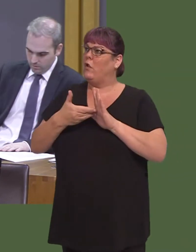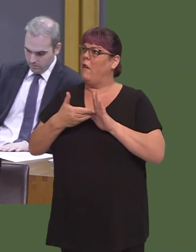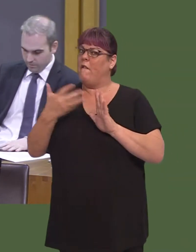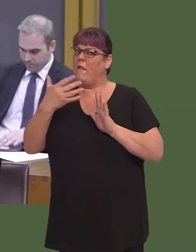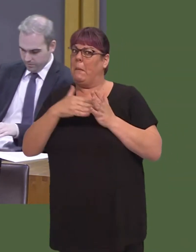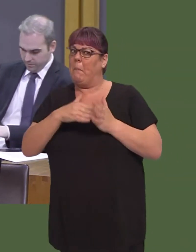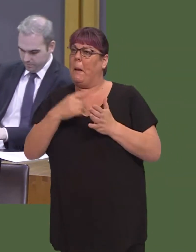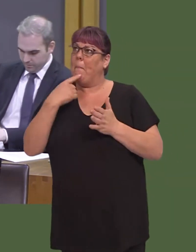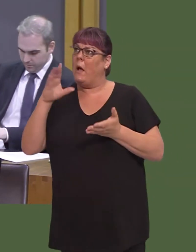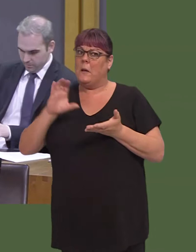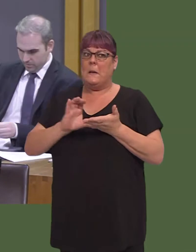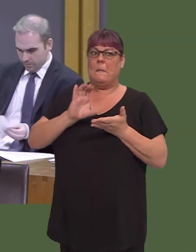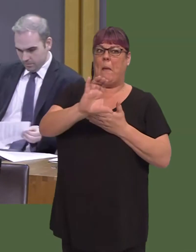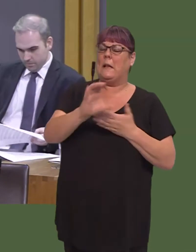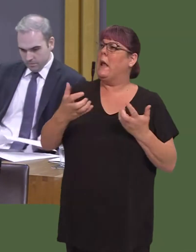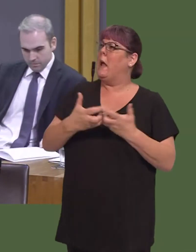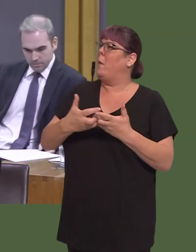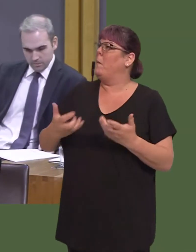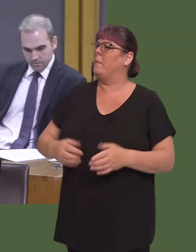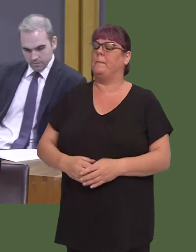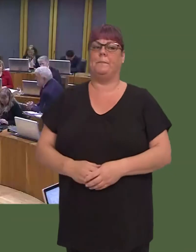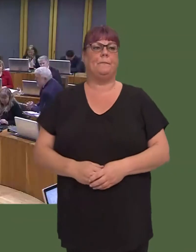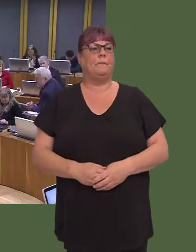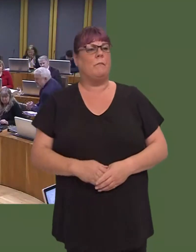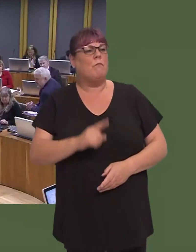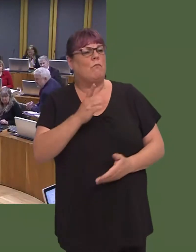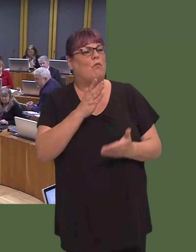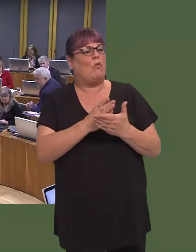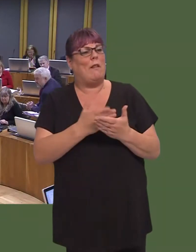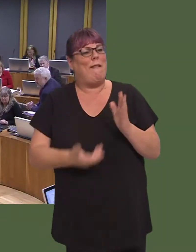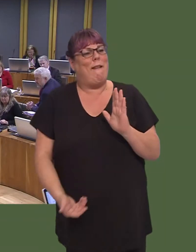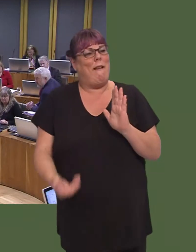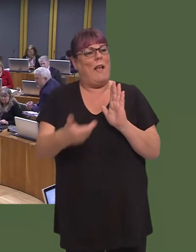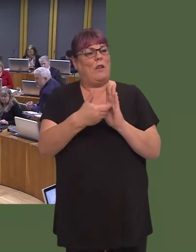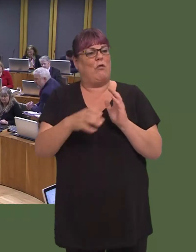of that scrutiny that the problems in NRW have helped to be identified. In years gone by, that level of scrutiny would never have been there, in the days before devolution.